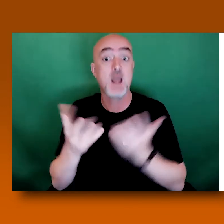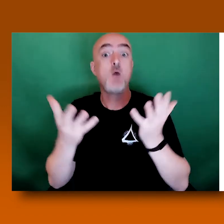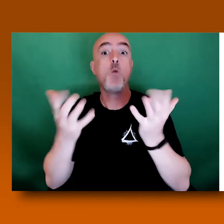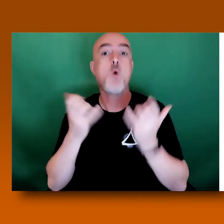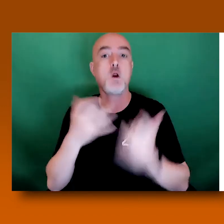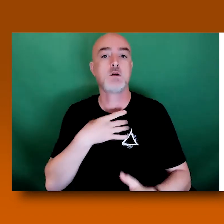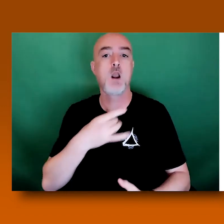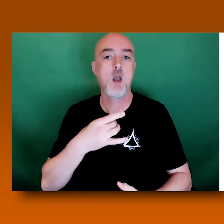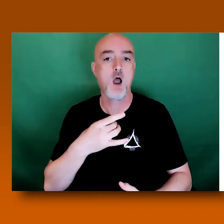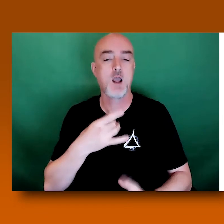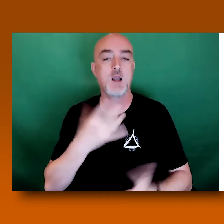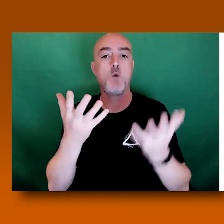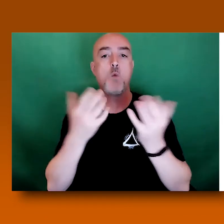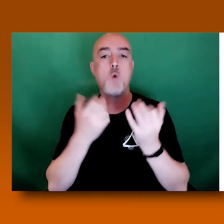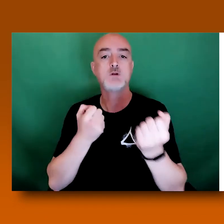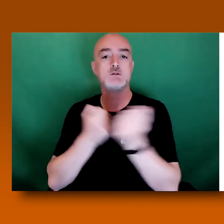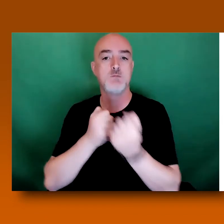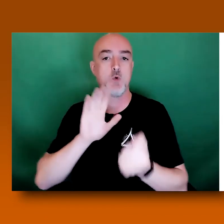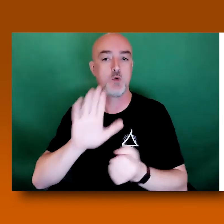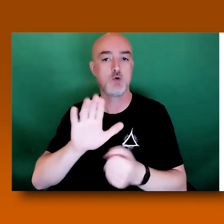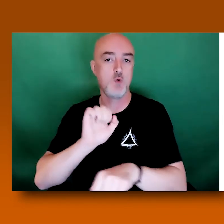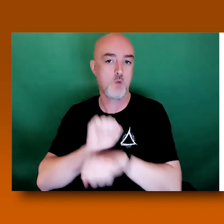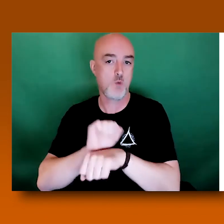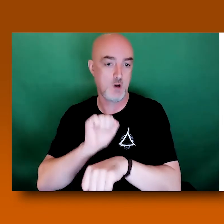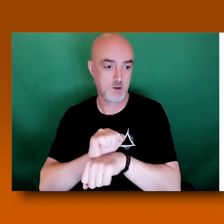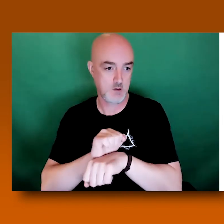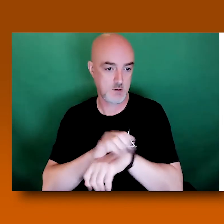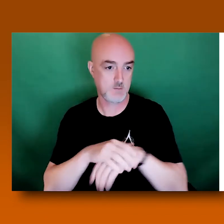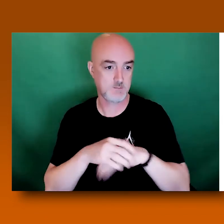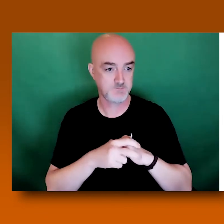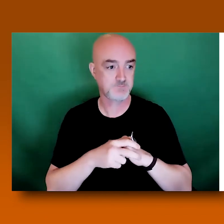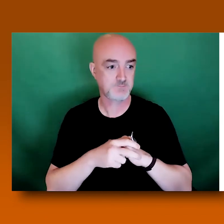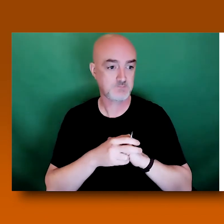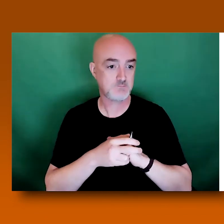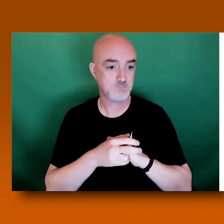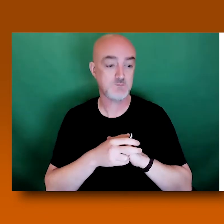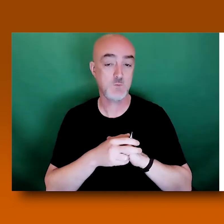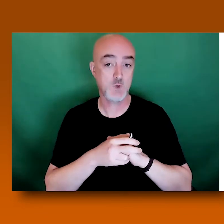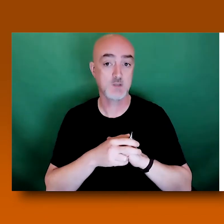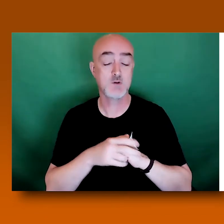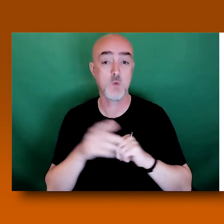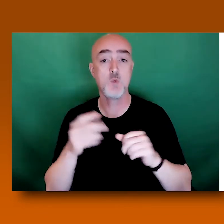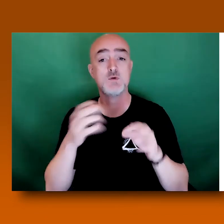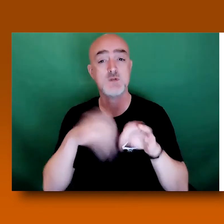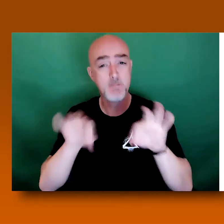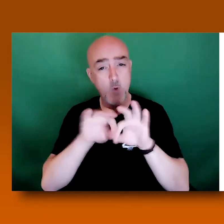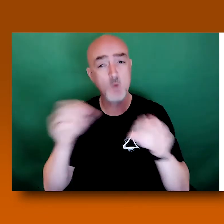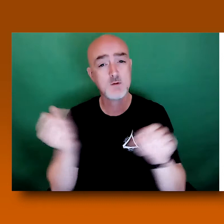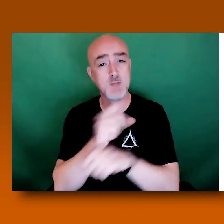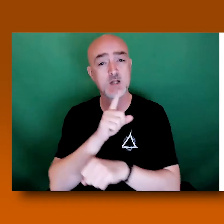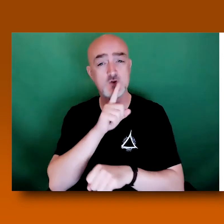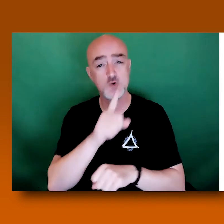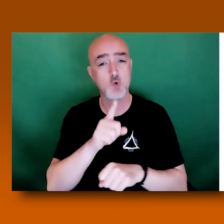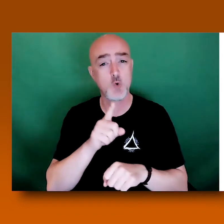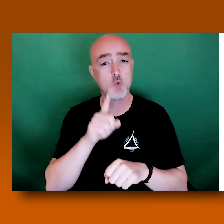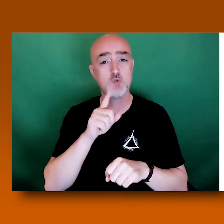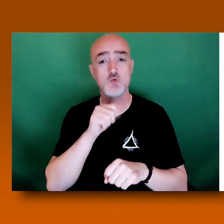They actually want to like and support your work. So, think about that as you're going through the process